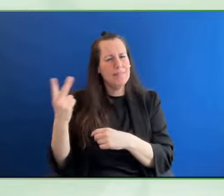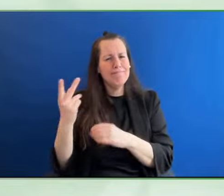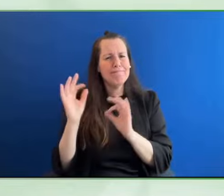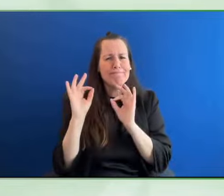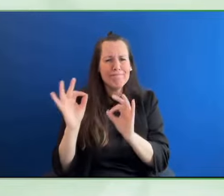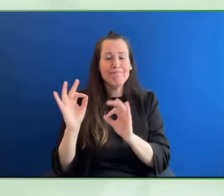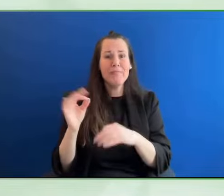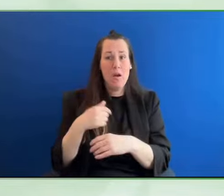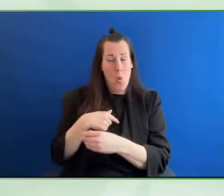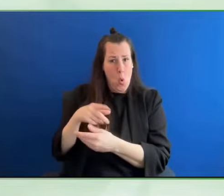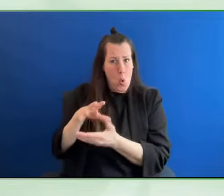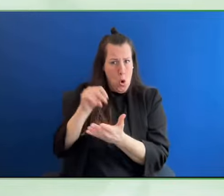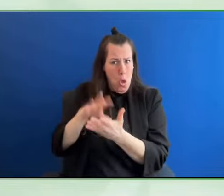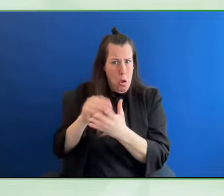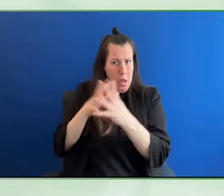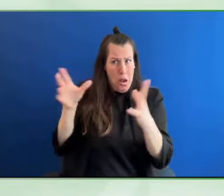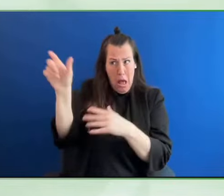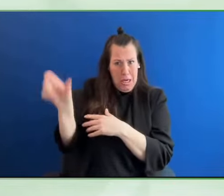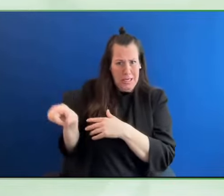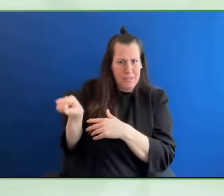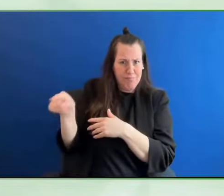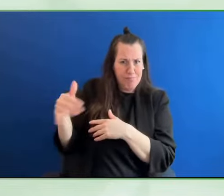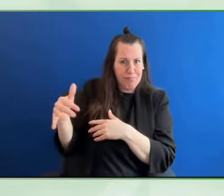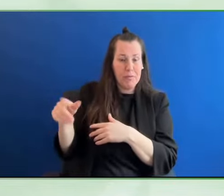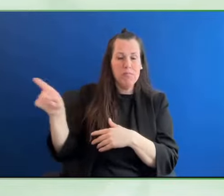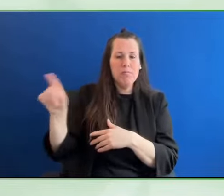to disclose. I think you said that really beautifully.